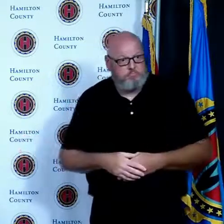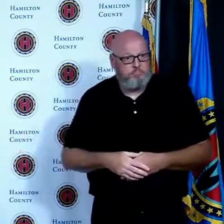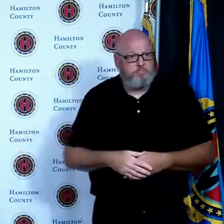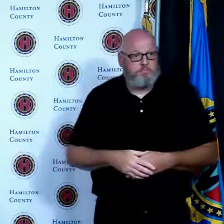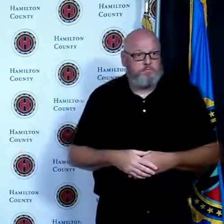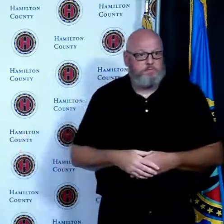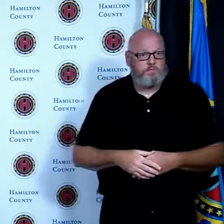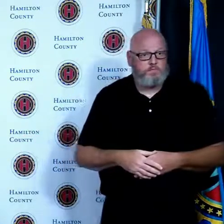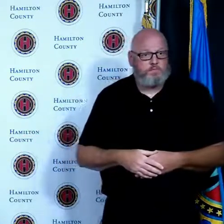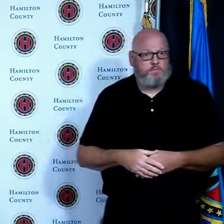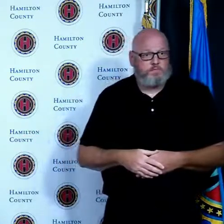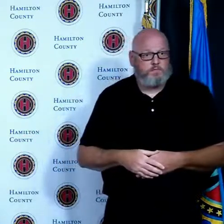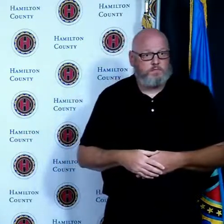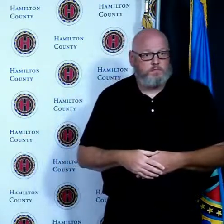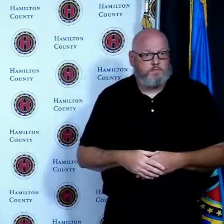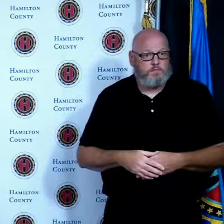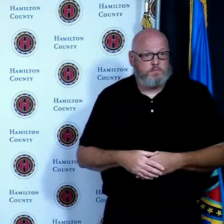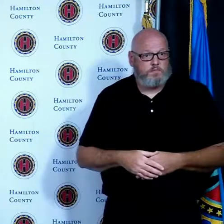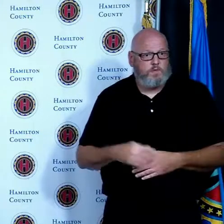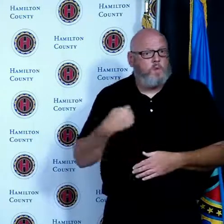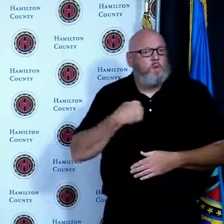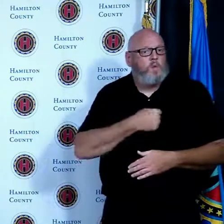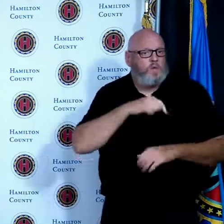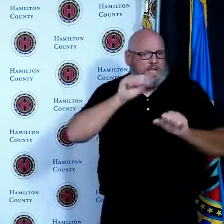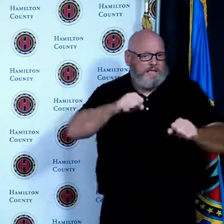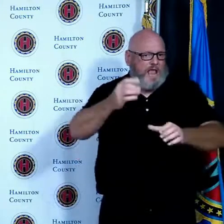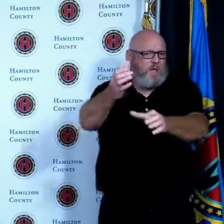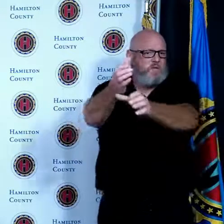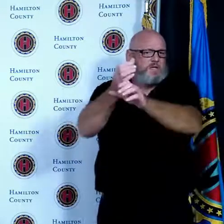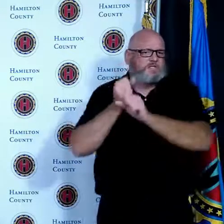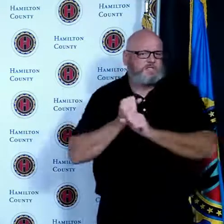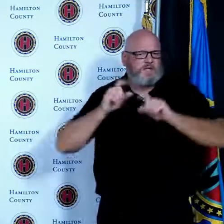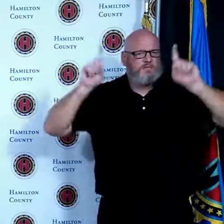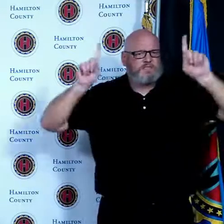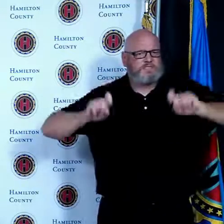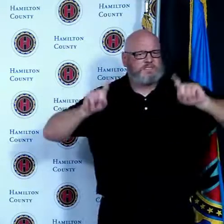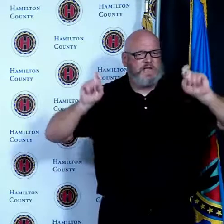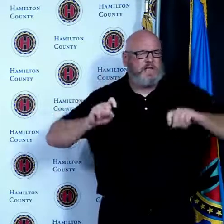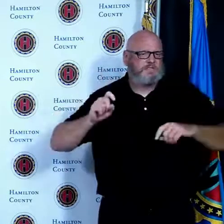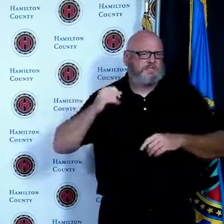receive a test through this if they were eligible like the Hamilton County residents